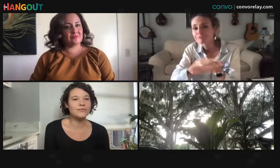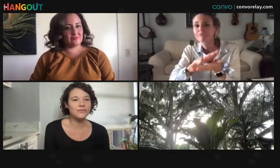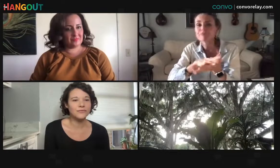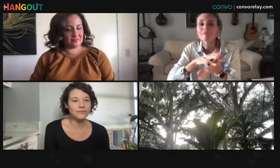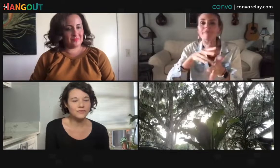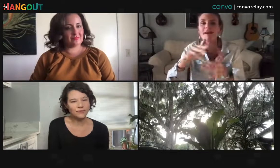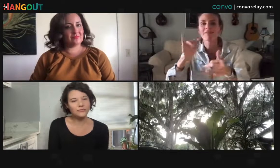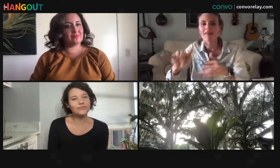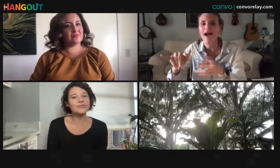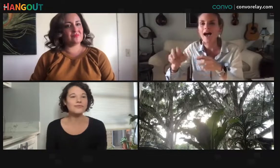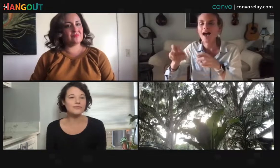and then